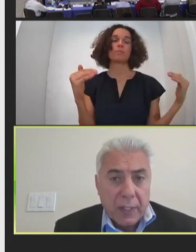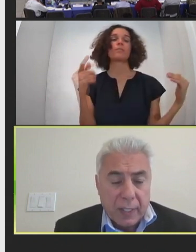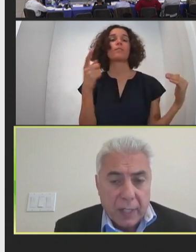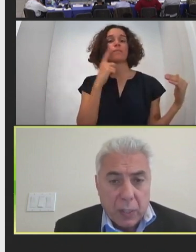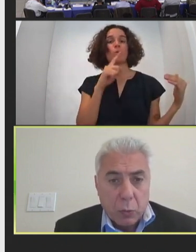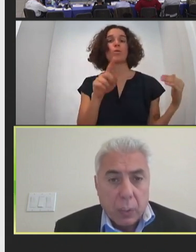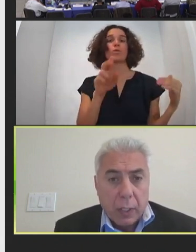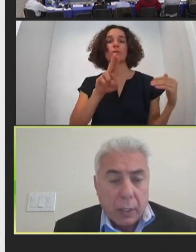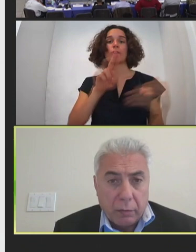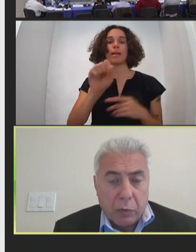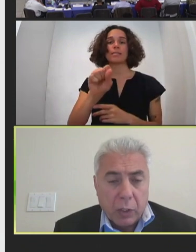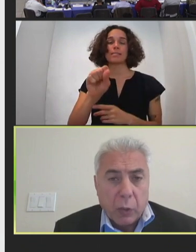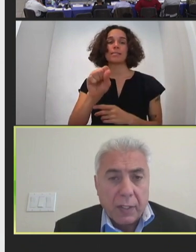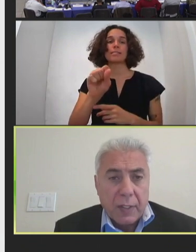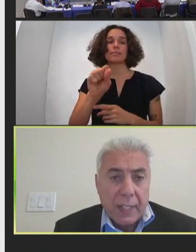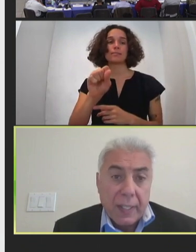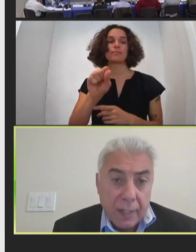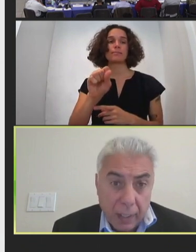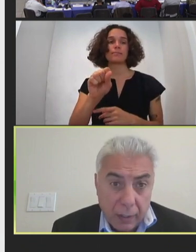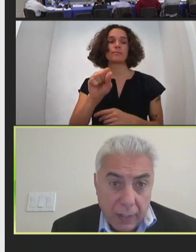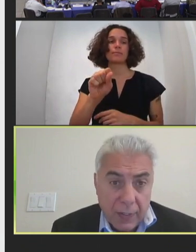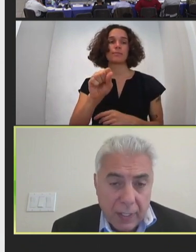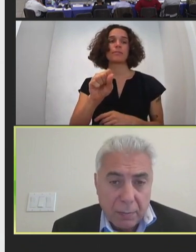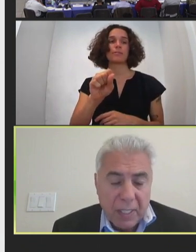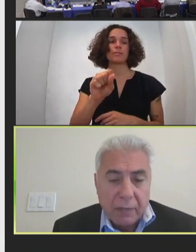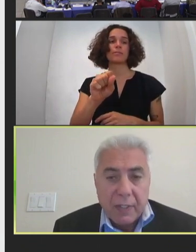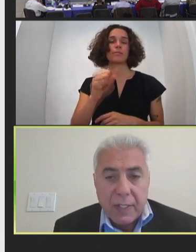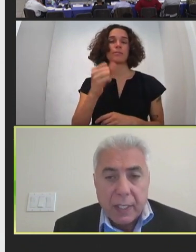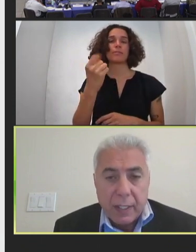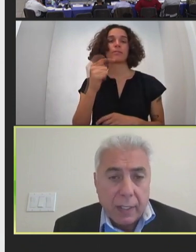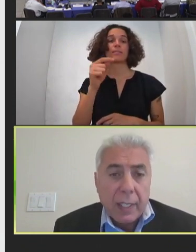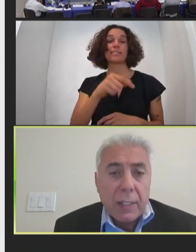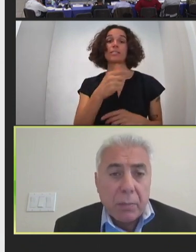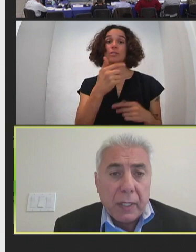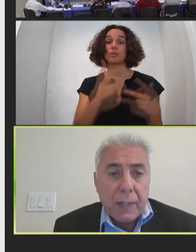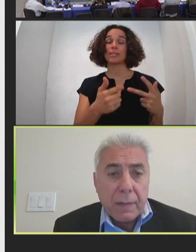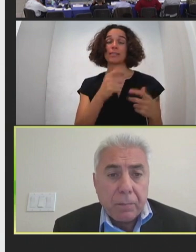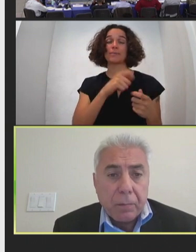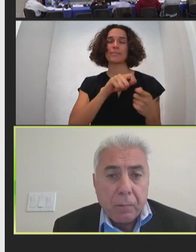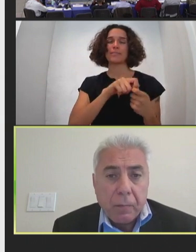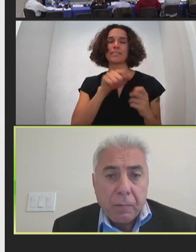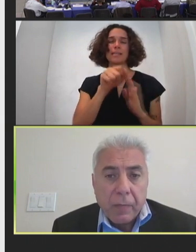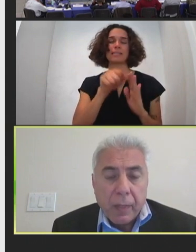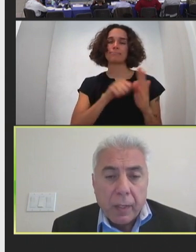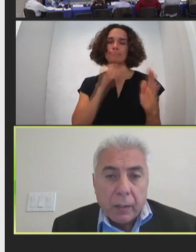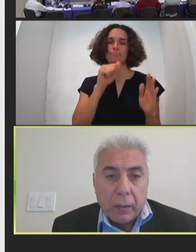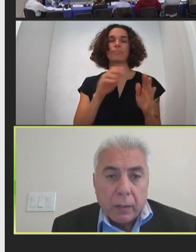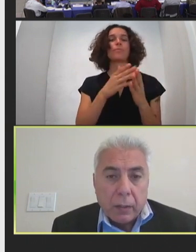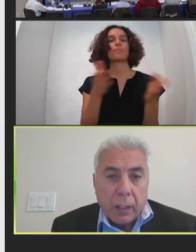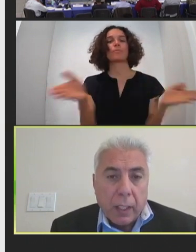States as well -- for the United States, not these three specific states. Next, please.